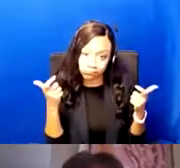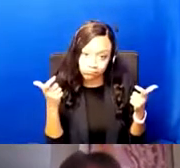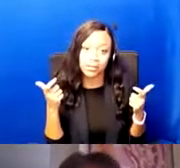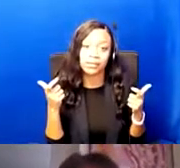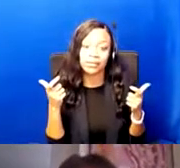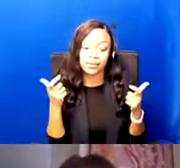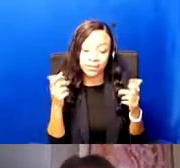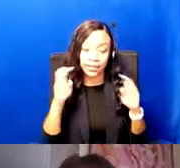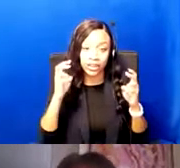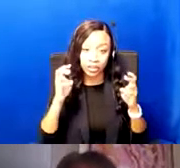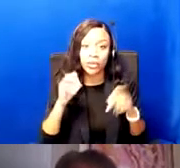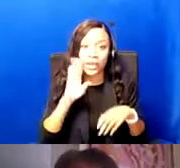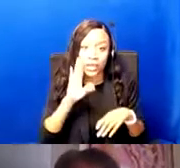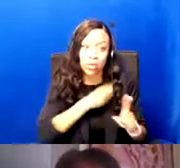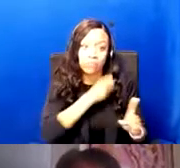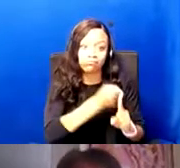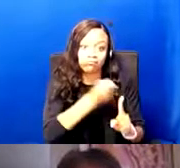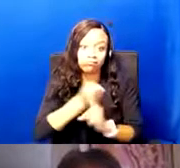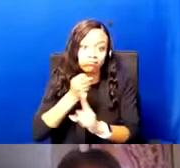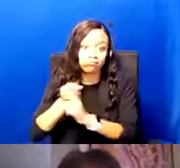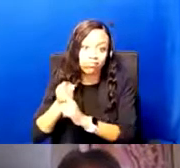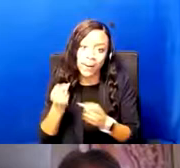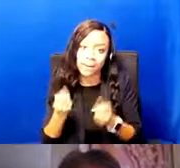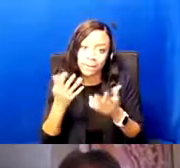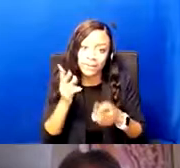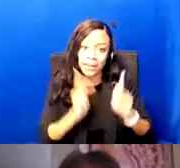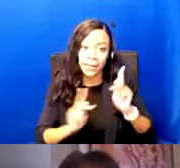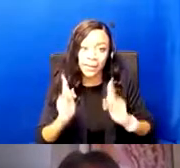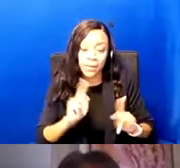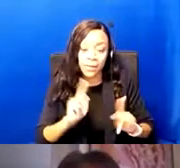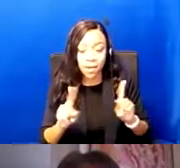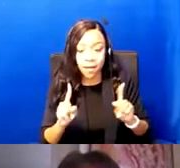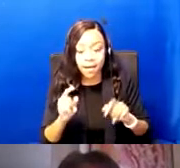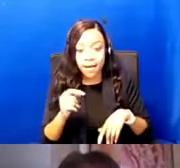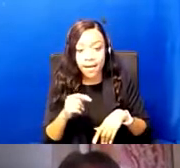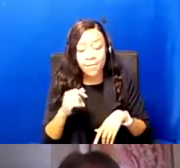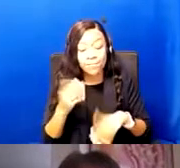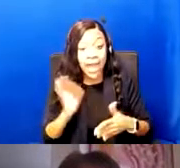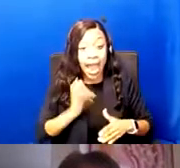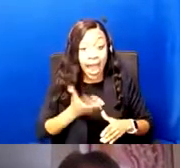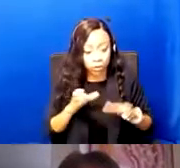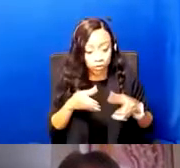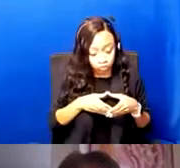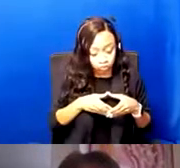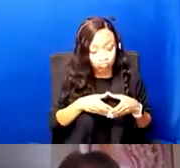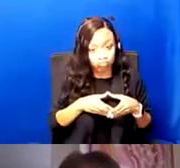and so I also wonder if we look outside of our own sector, as we're thinking about this topic